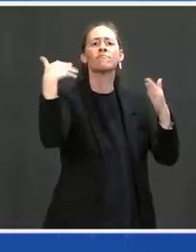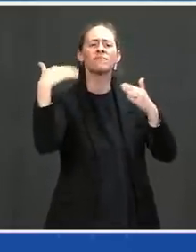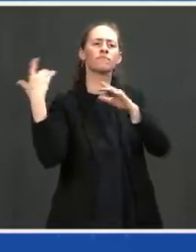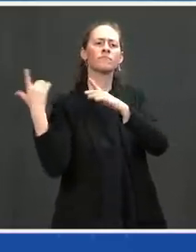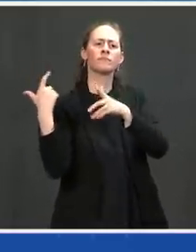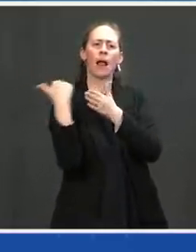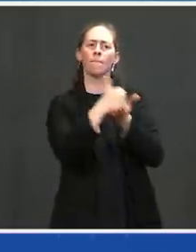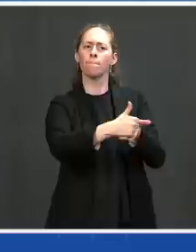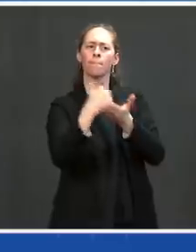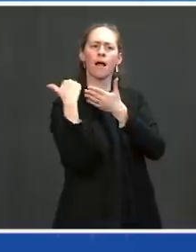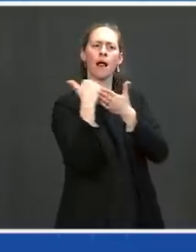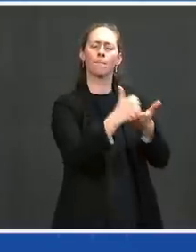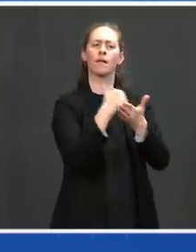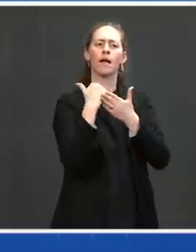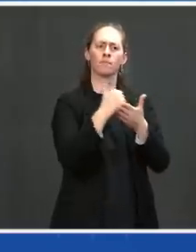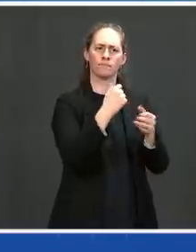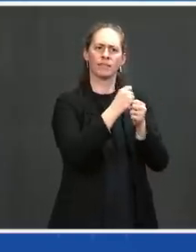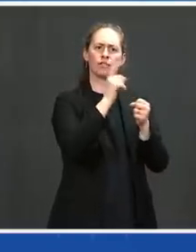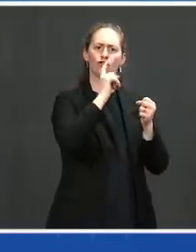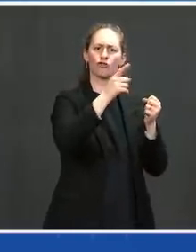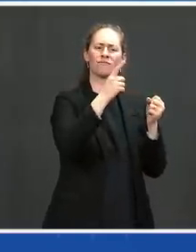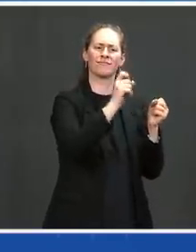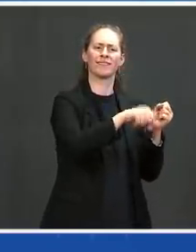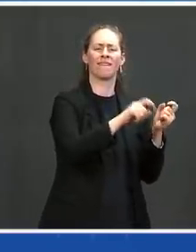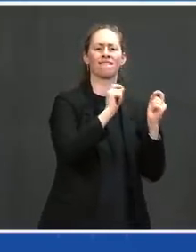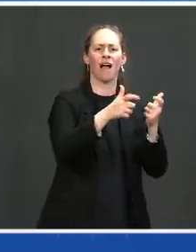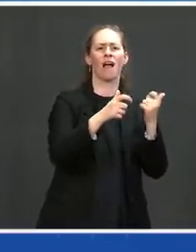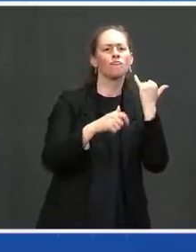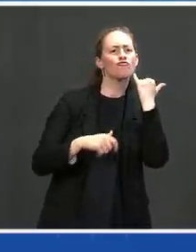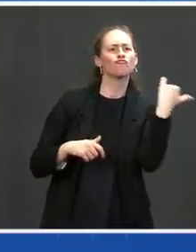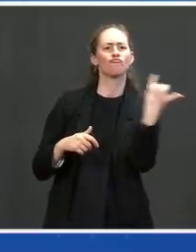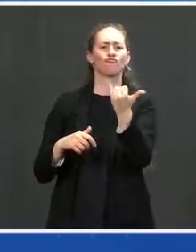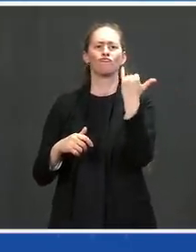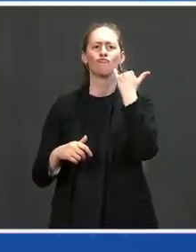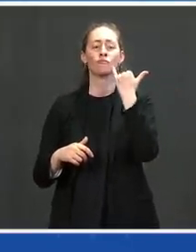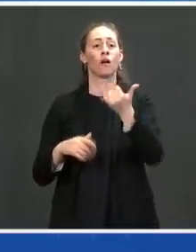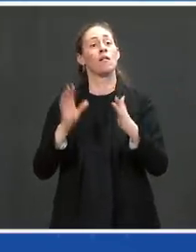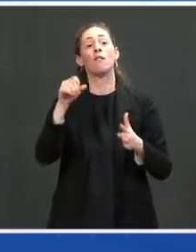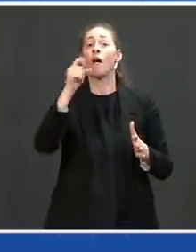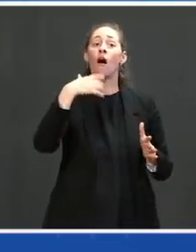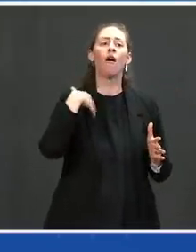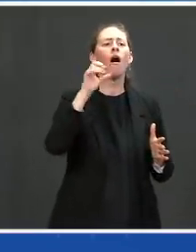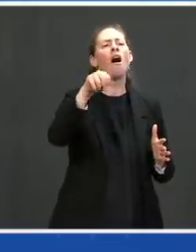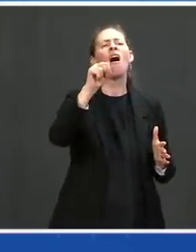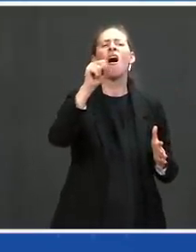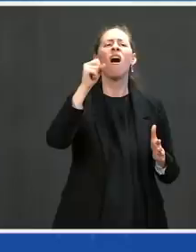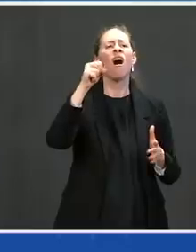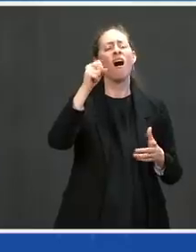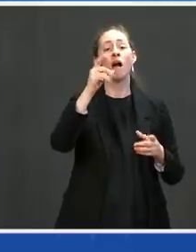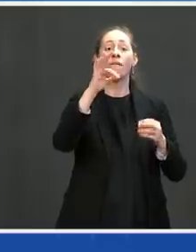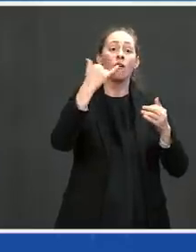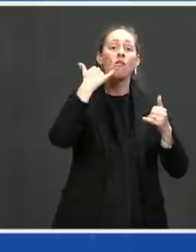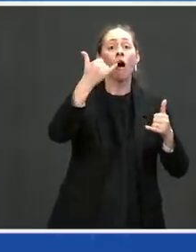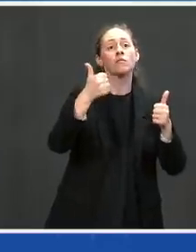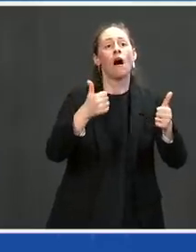But I admire the fact that you were down there; you're making the calls yourself. It's real. The next thing that has to happen though --